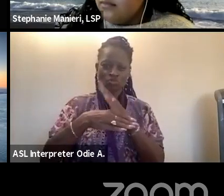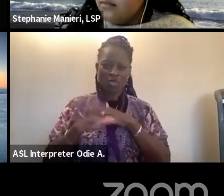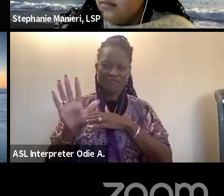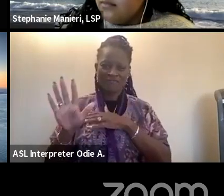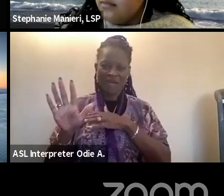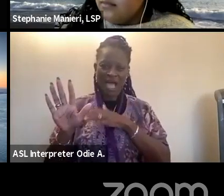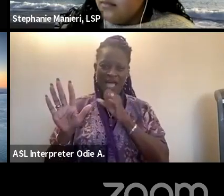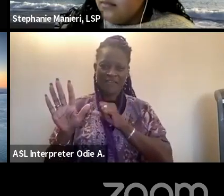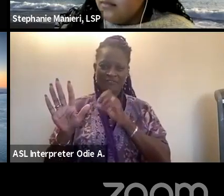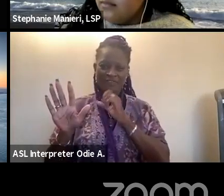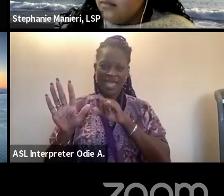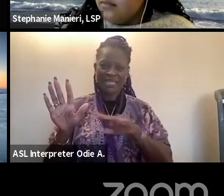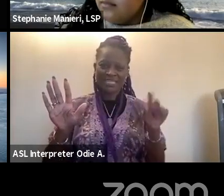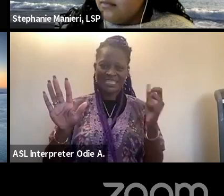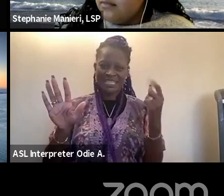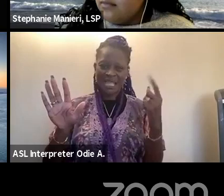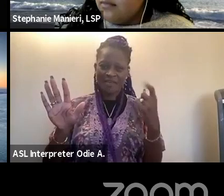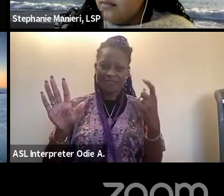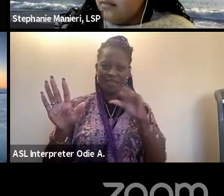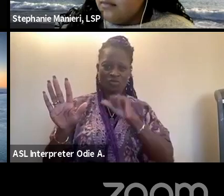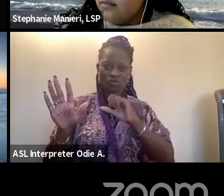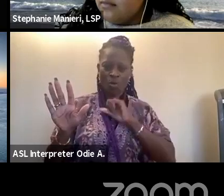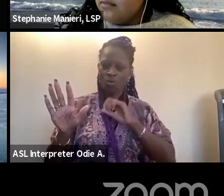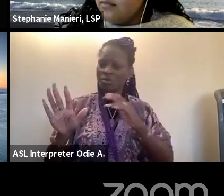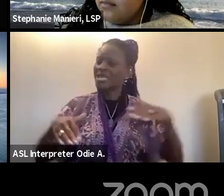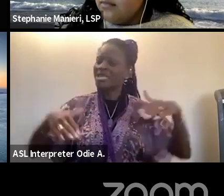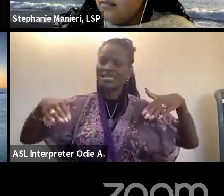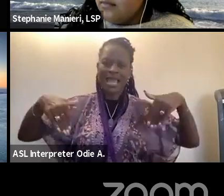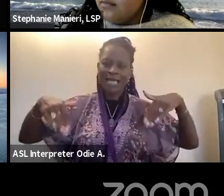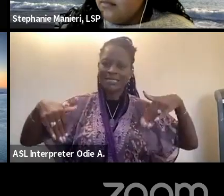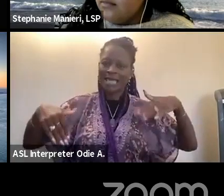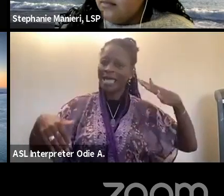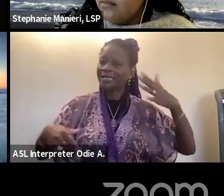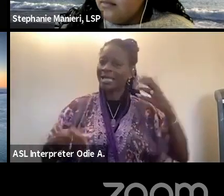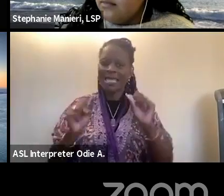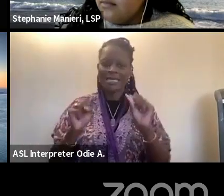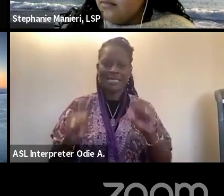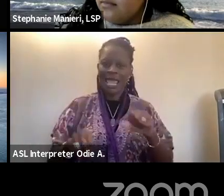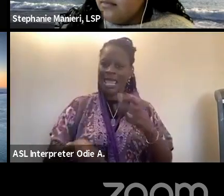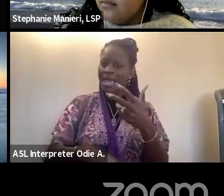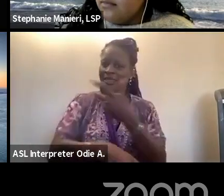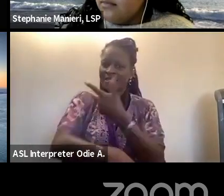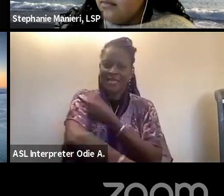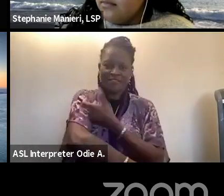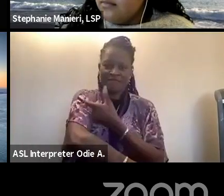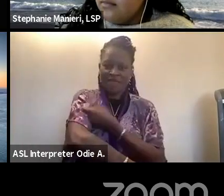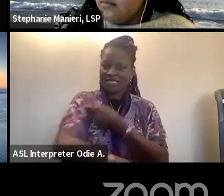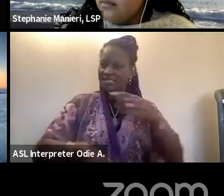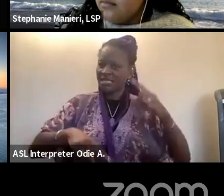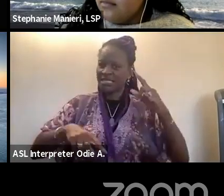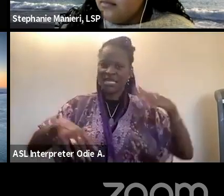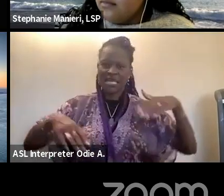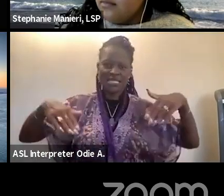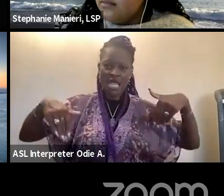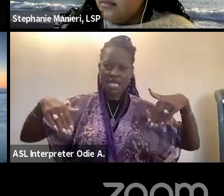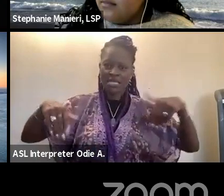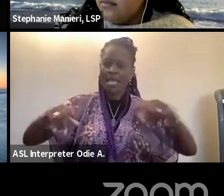Right now, they are not eligible for the vaccine, but we believe that will change in the coming few weeks.